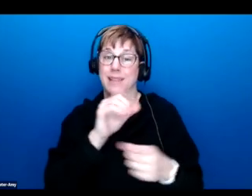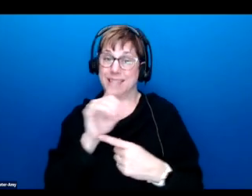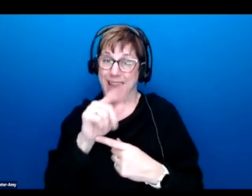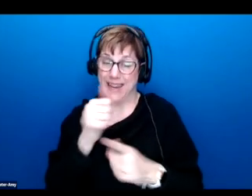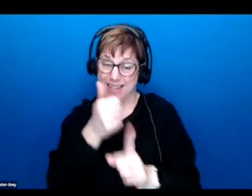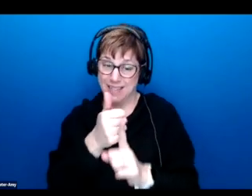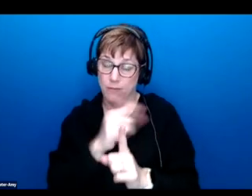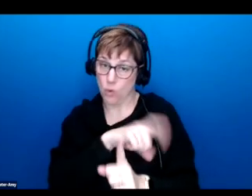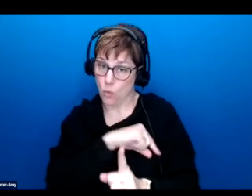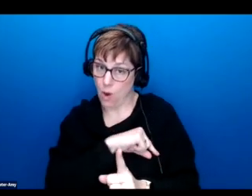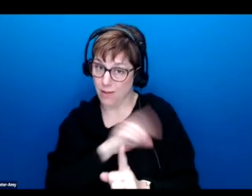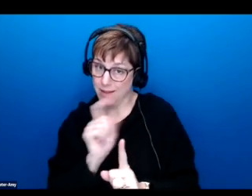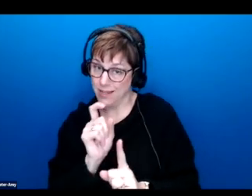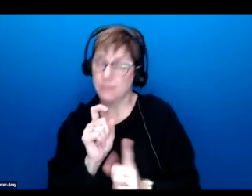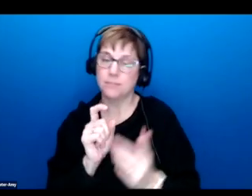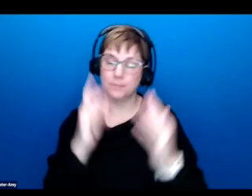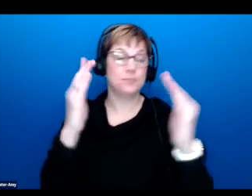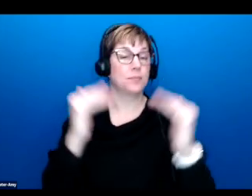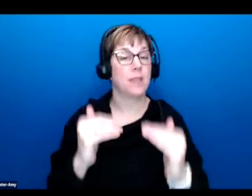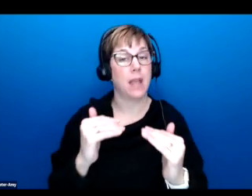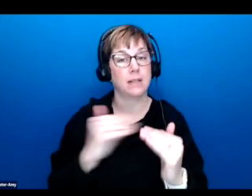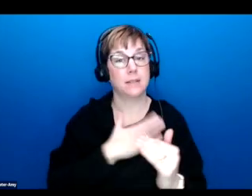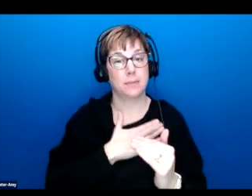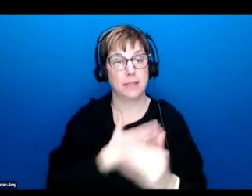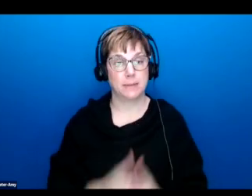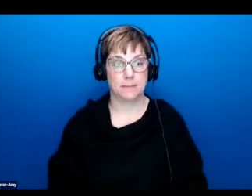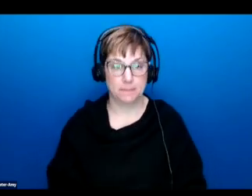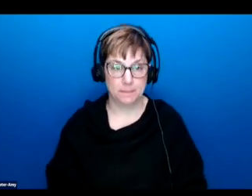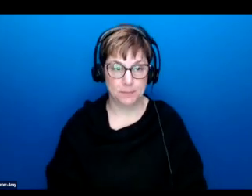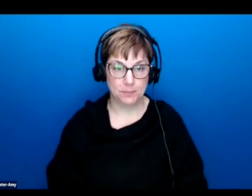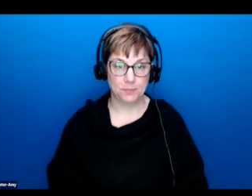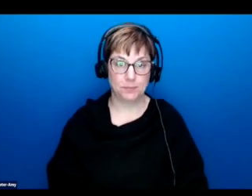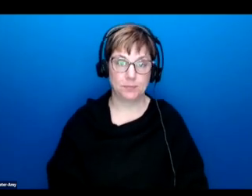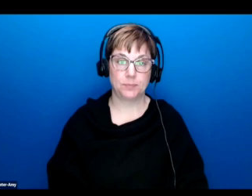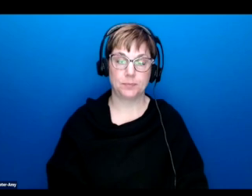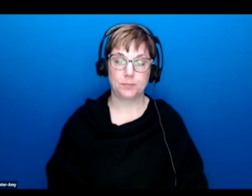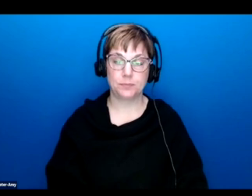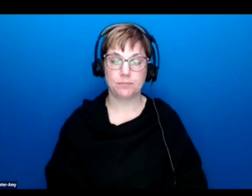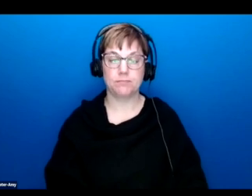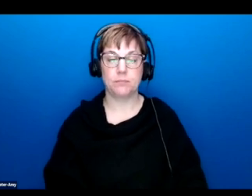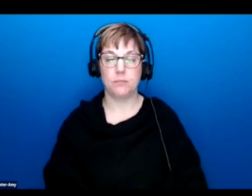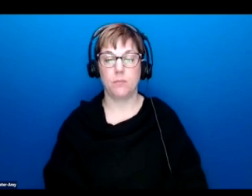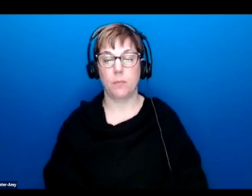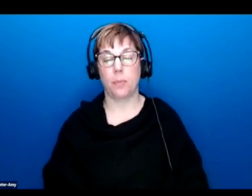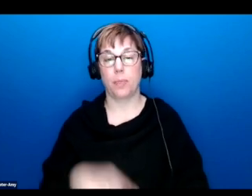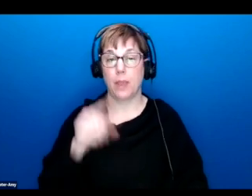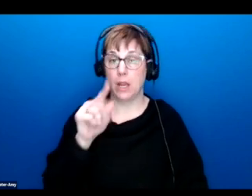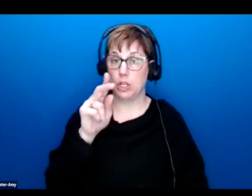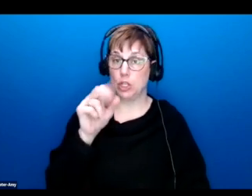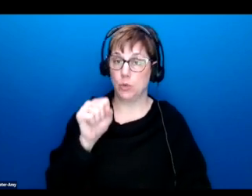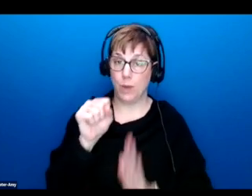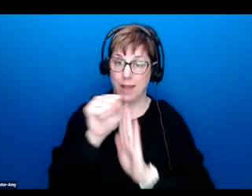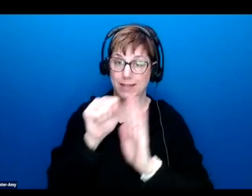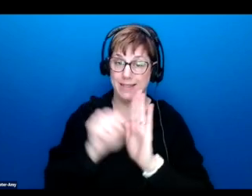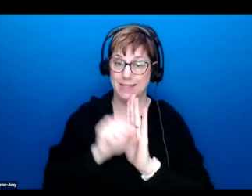Next slide, please. This US state map on the screen